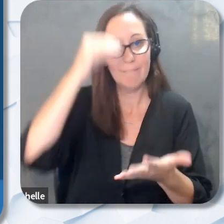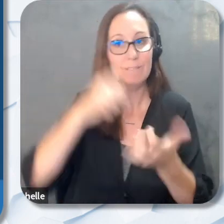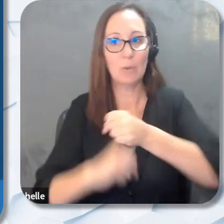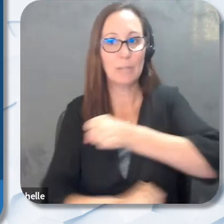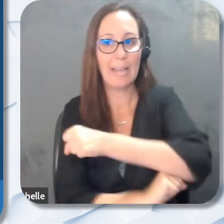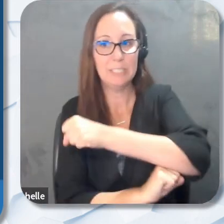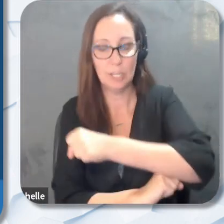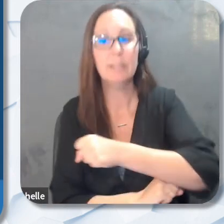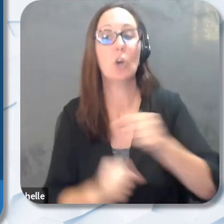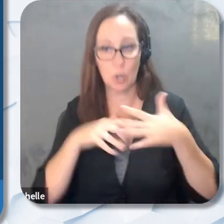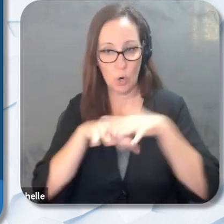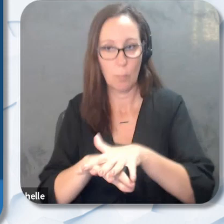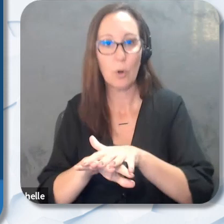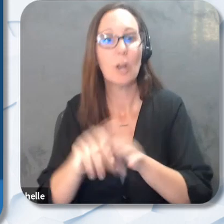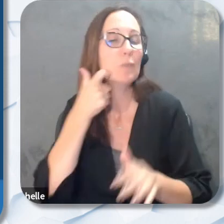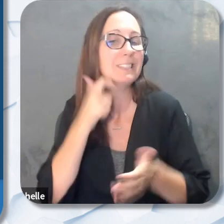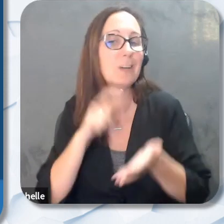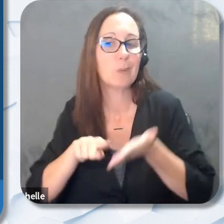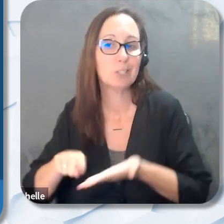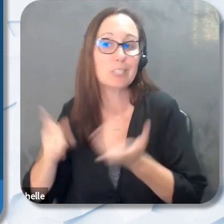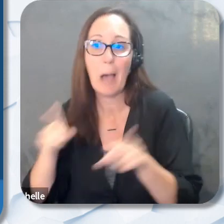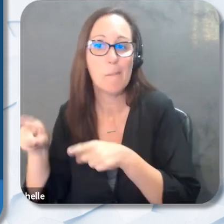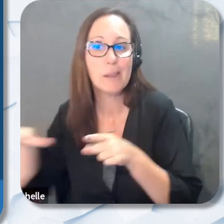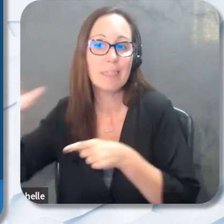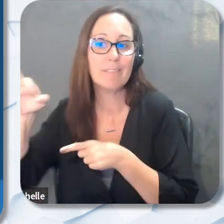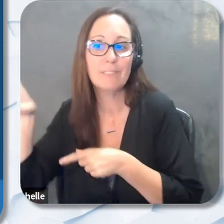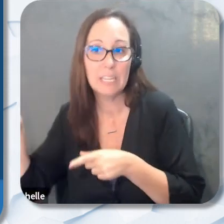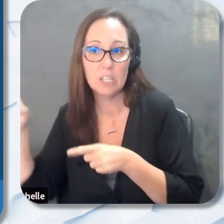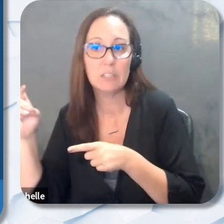to incorporate research research in the field, including best practices to support